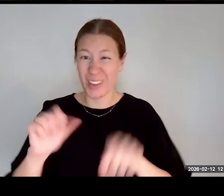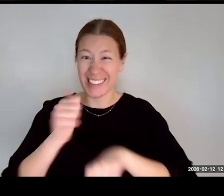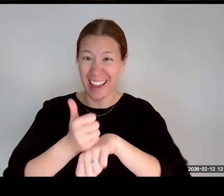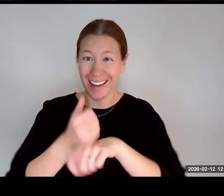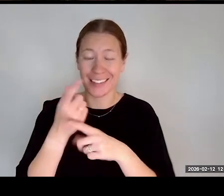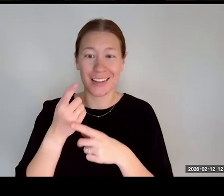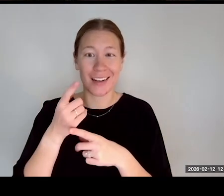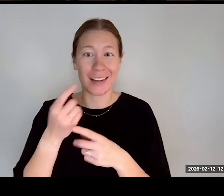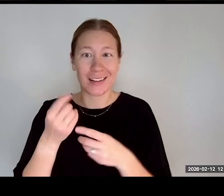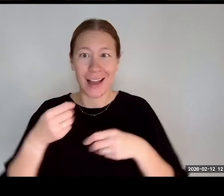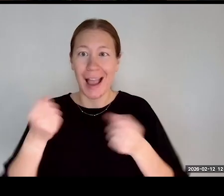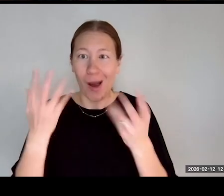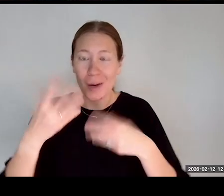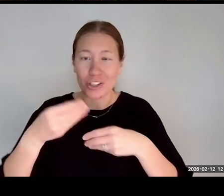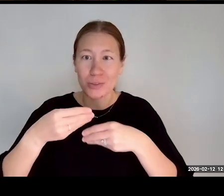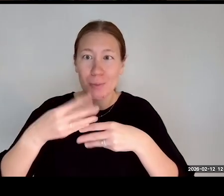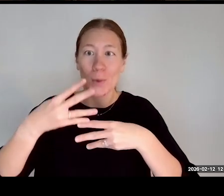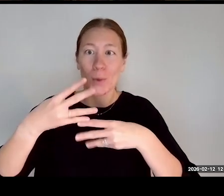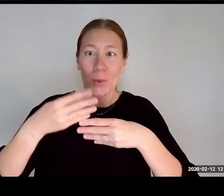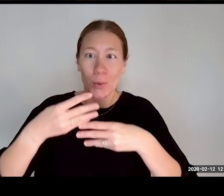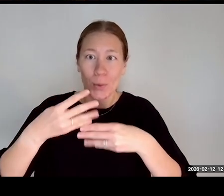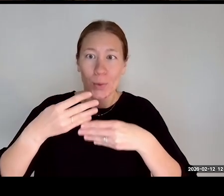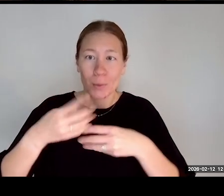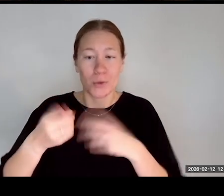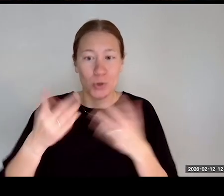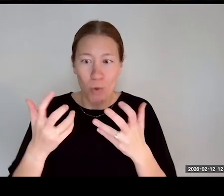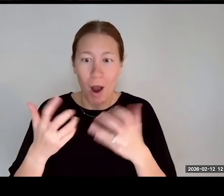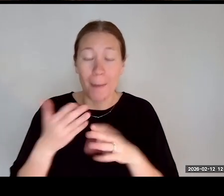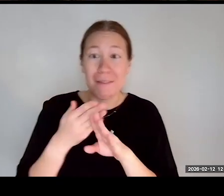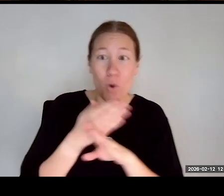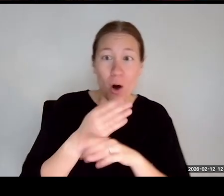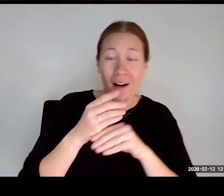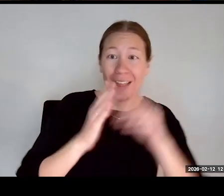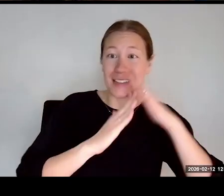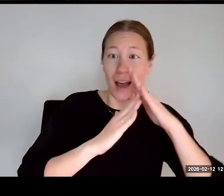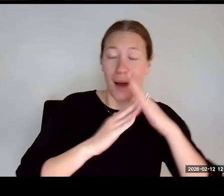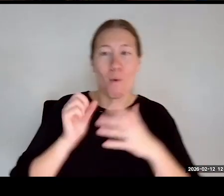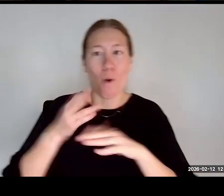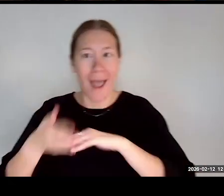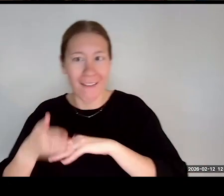and after your paragraph items. You can also set the spacing in between each individual line.